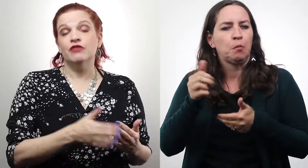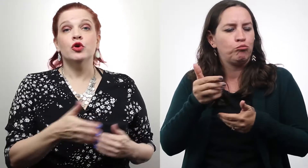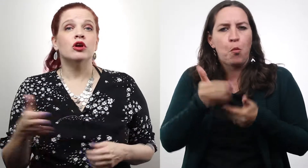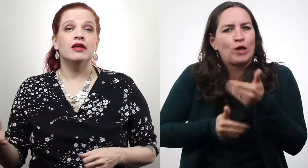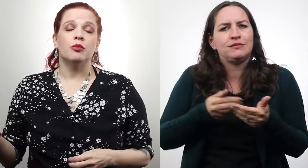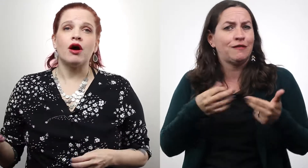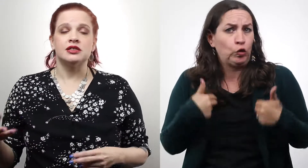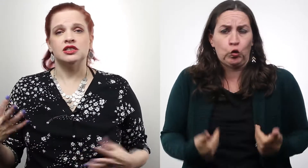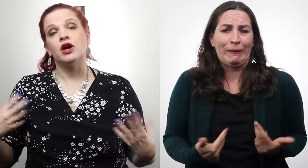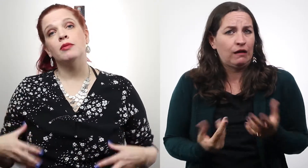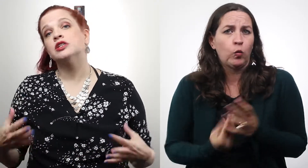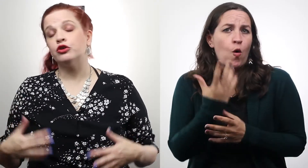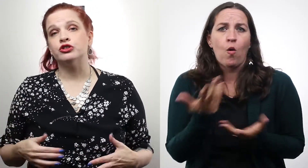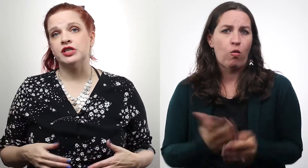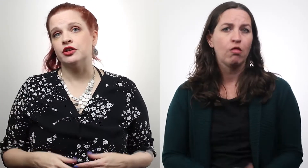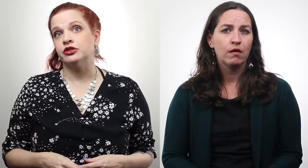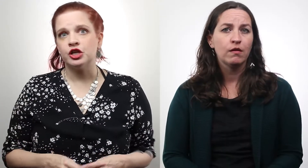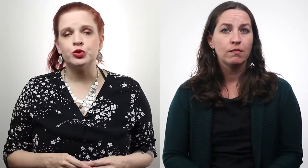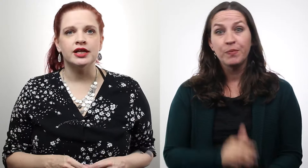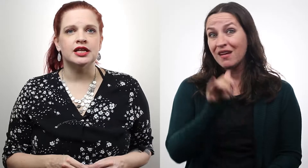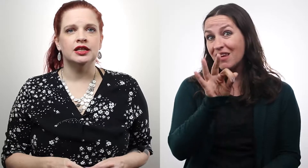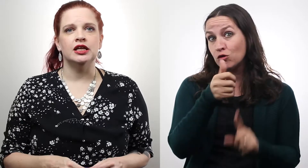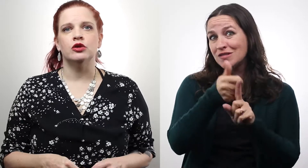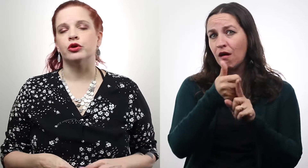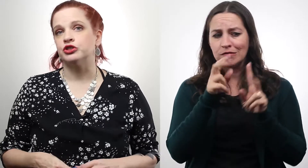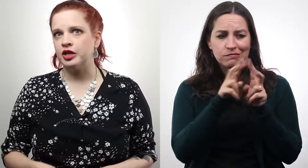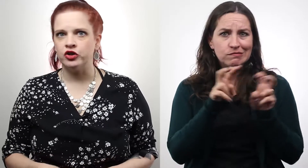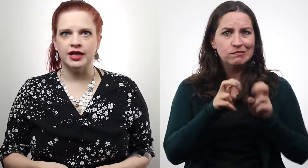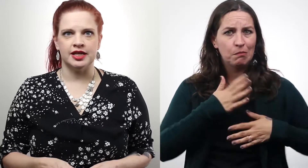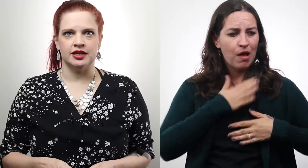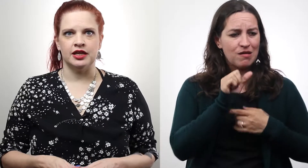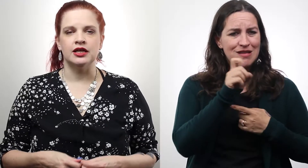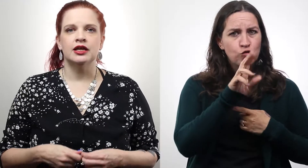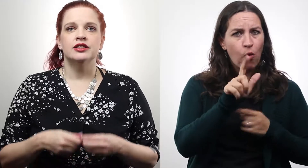If you are in the process of coming to understand your sexual identity or your gender identity,